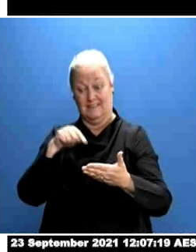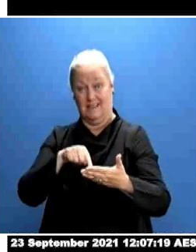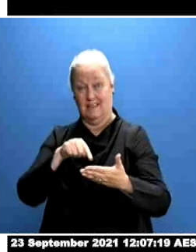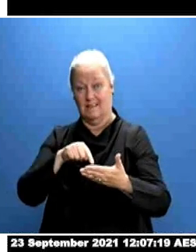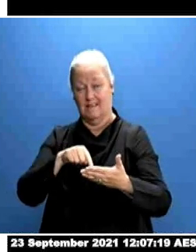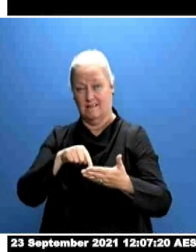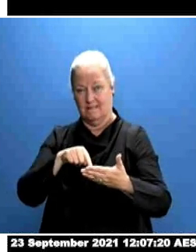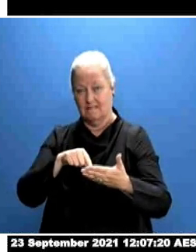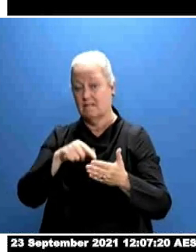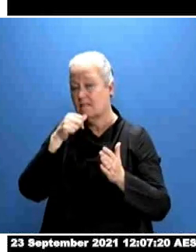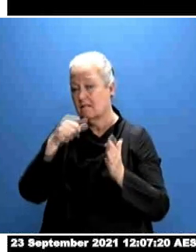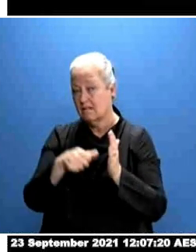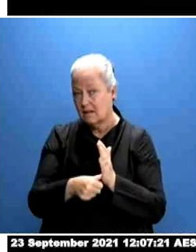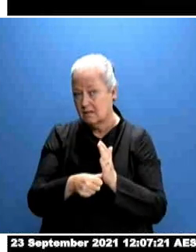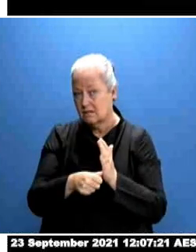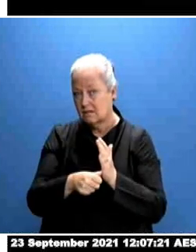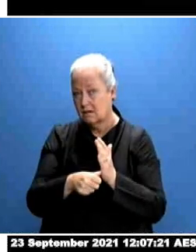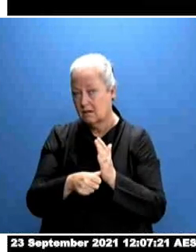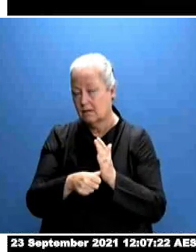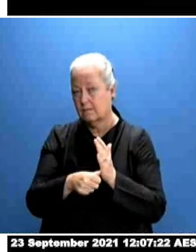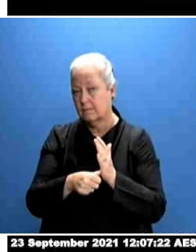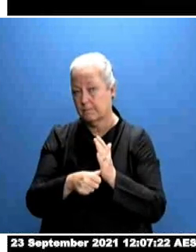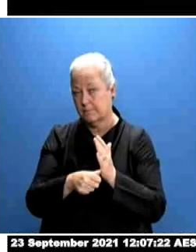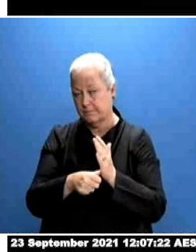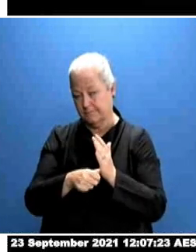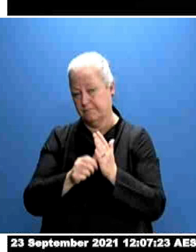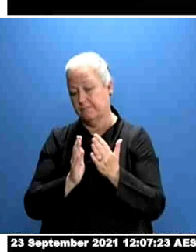or that had been provided to Legal Aid Commission